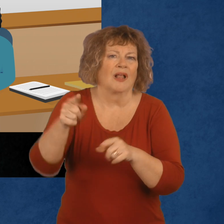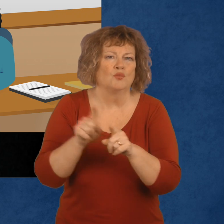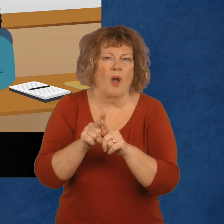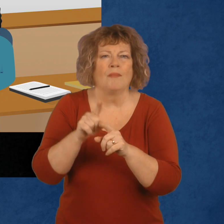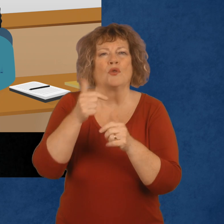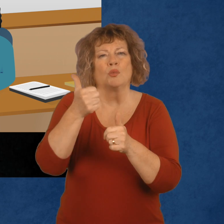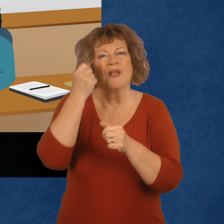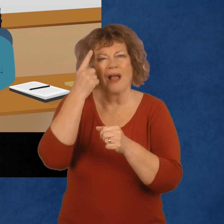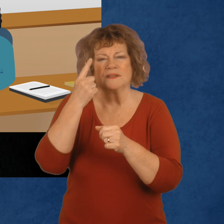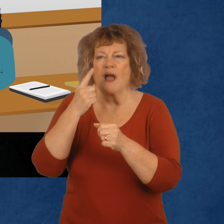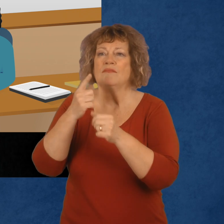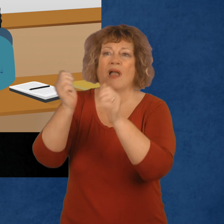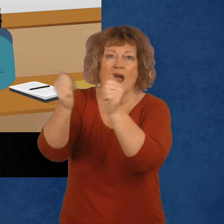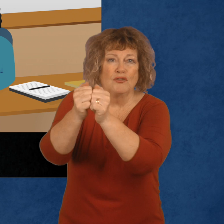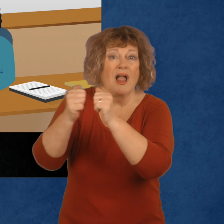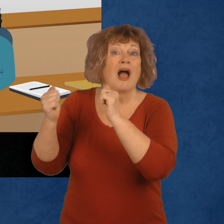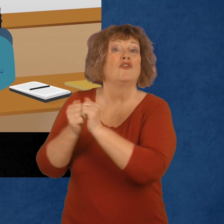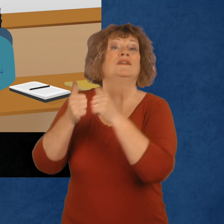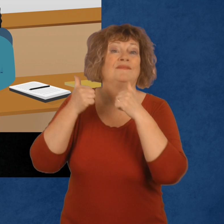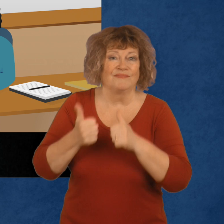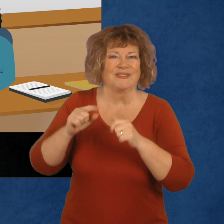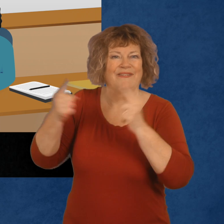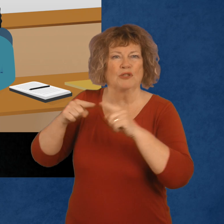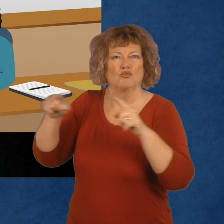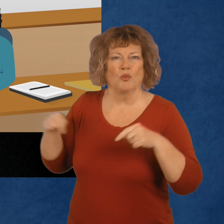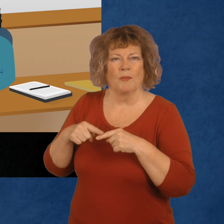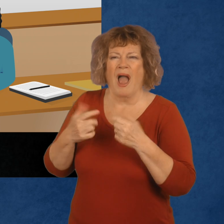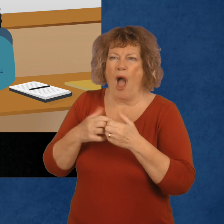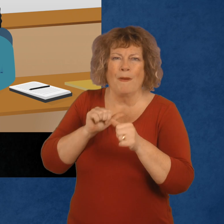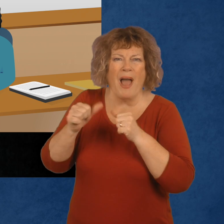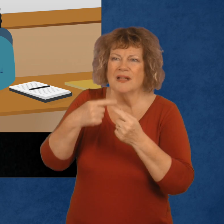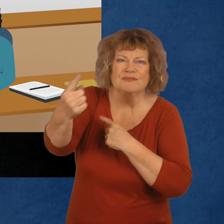how best to communicate in private during the hearing.